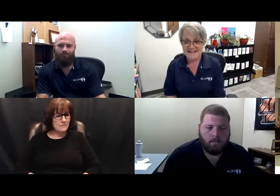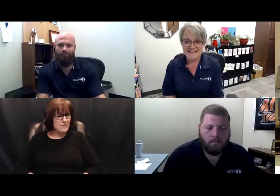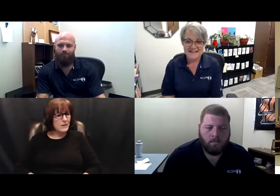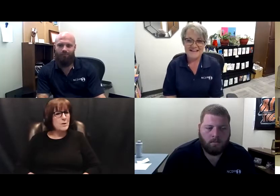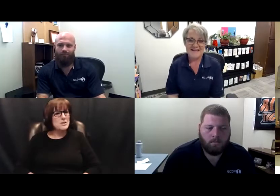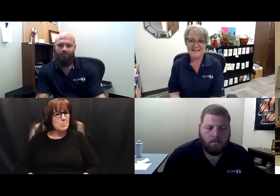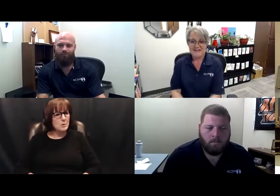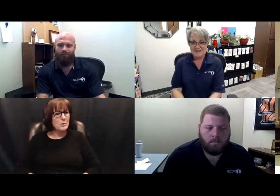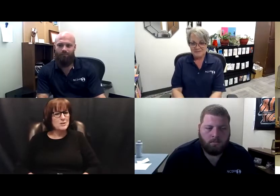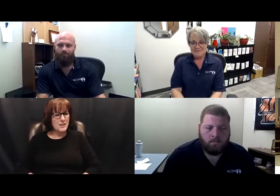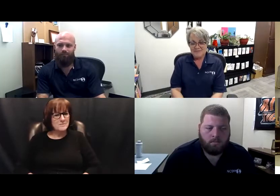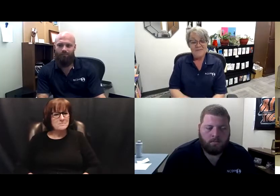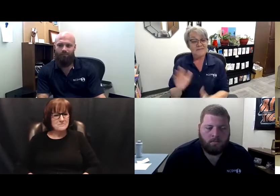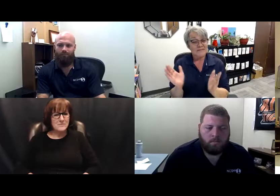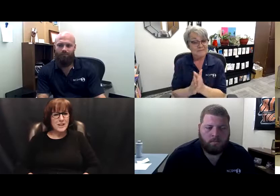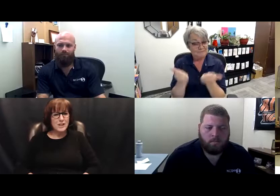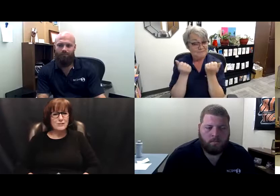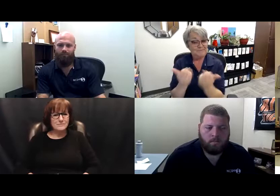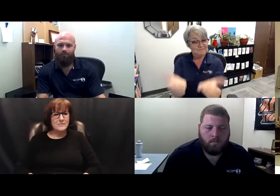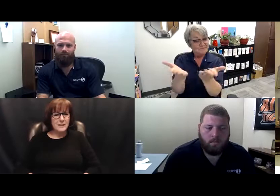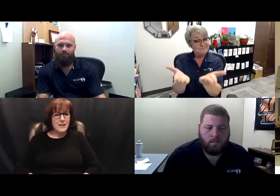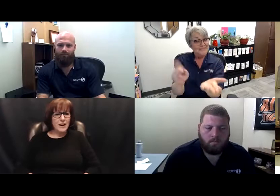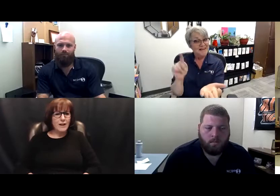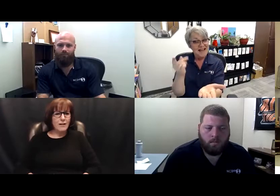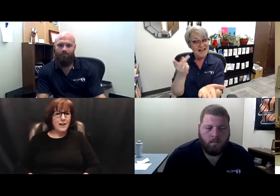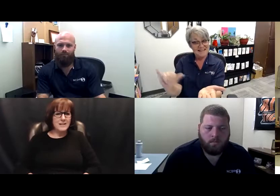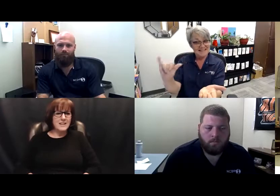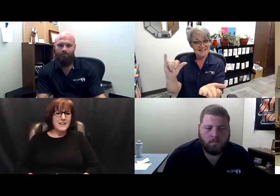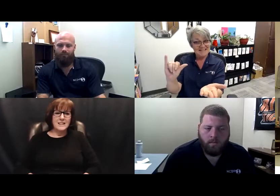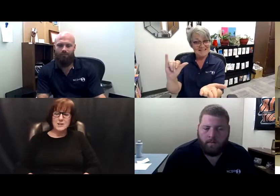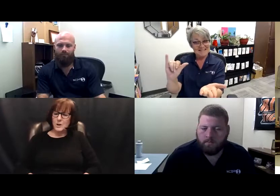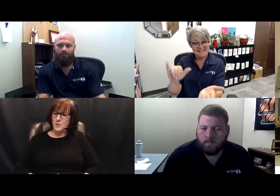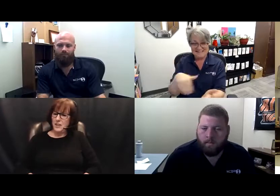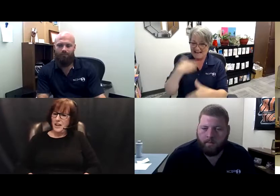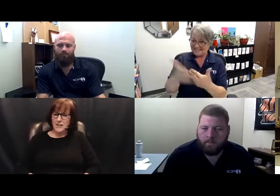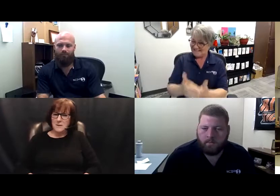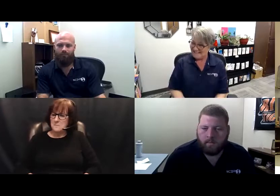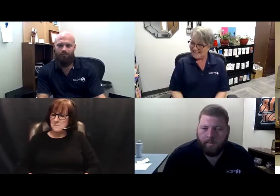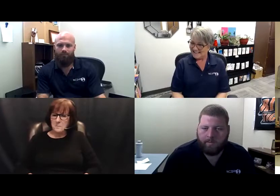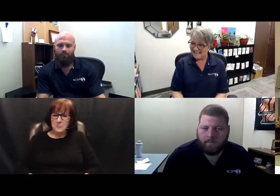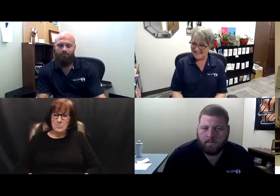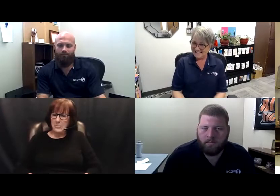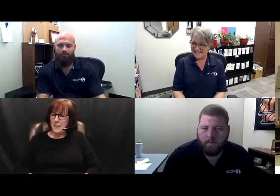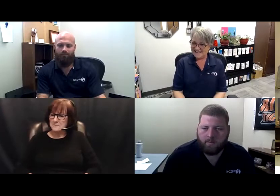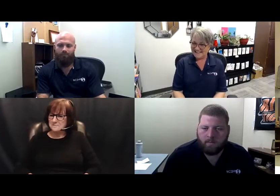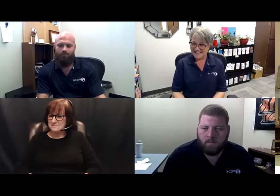I very much support what you said thank you Alright let's go with Kathy.